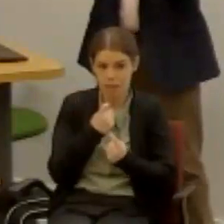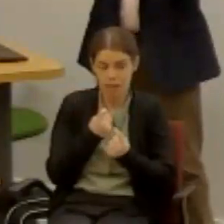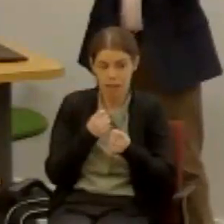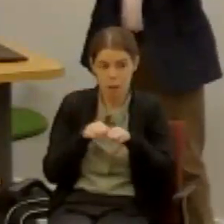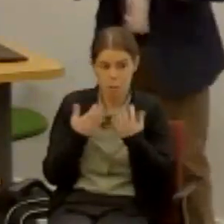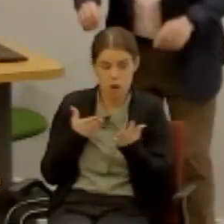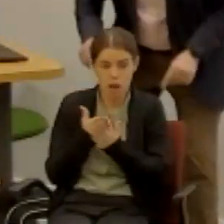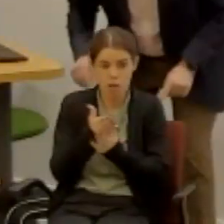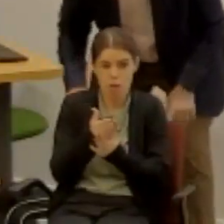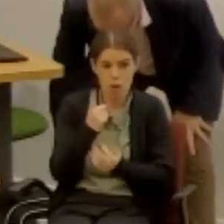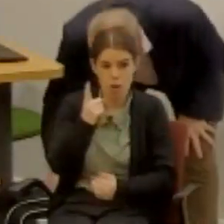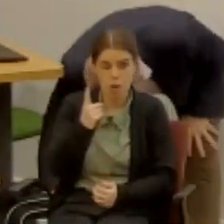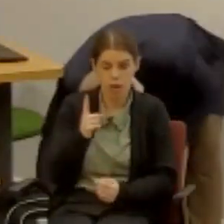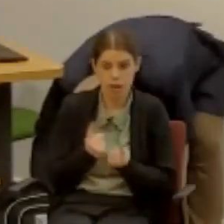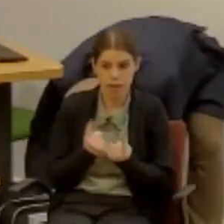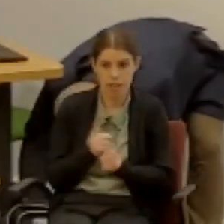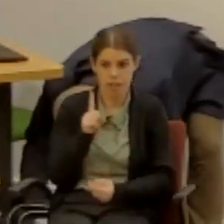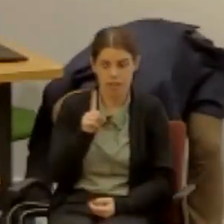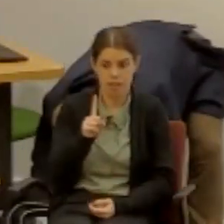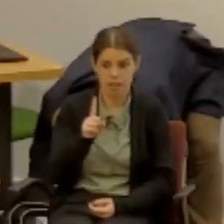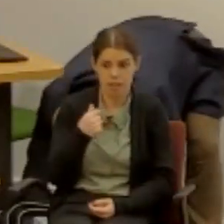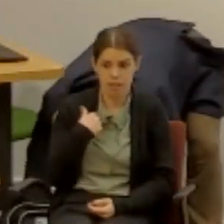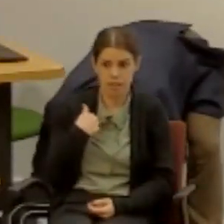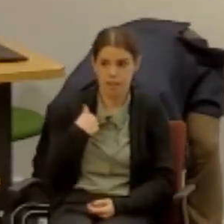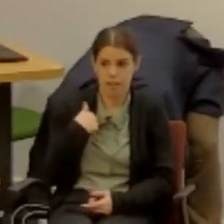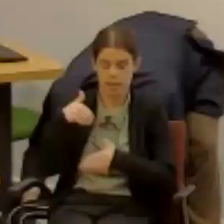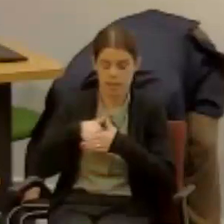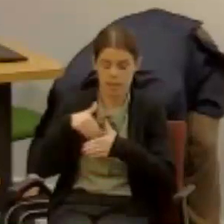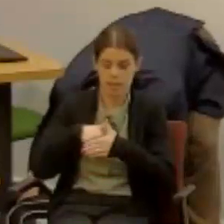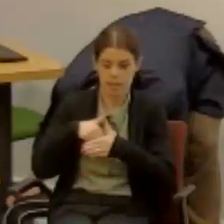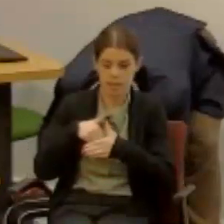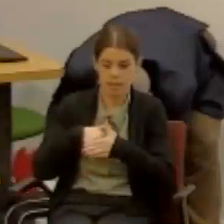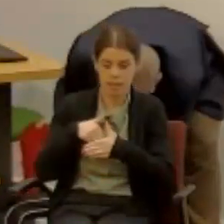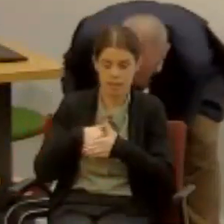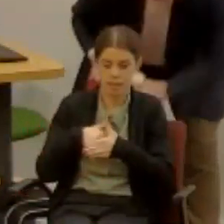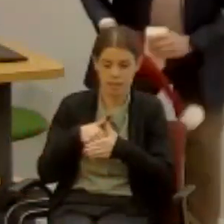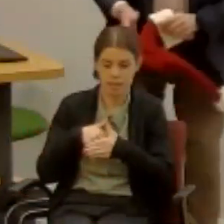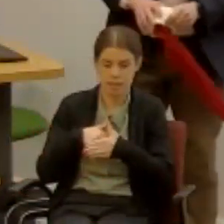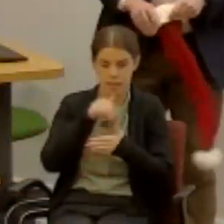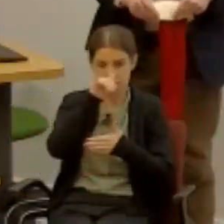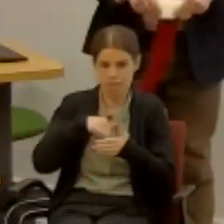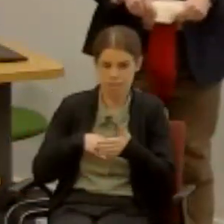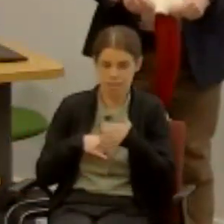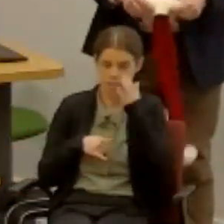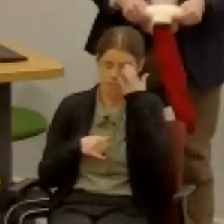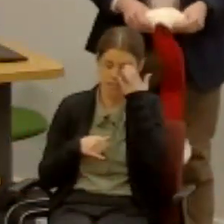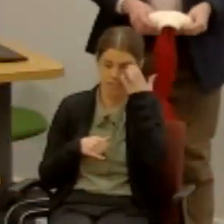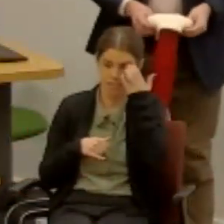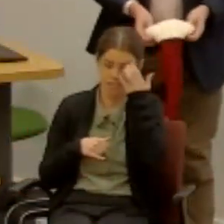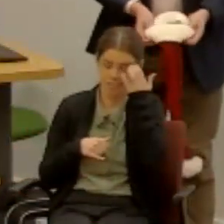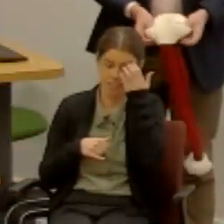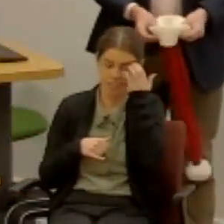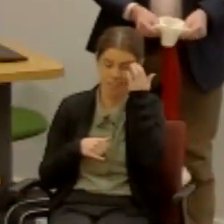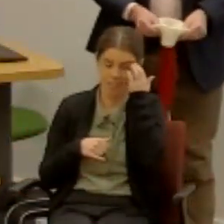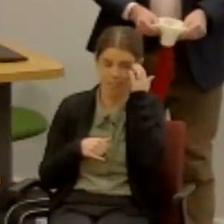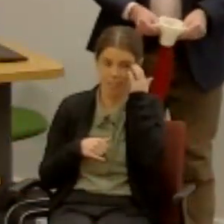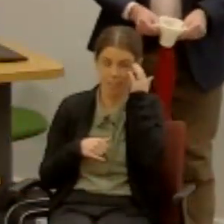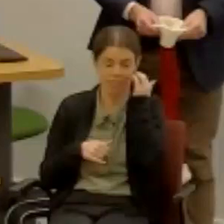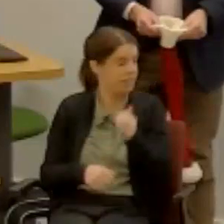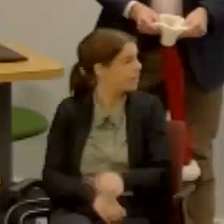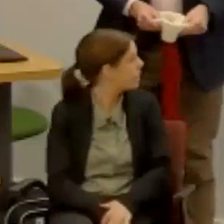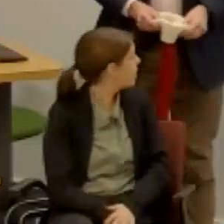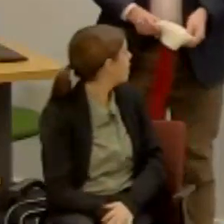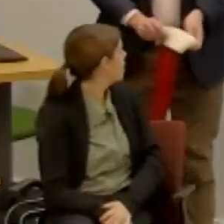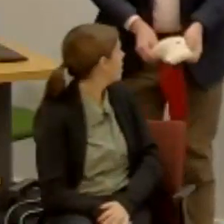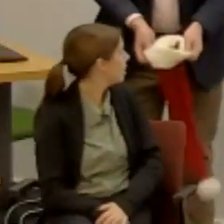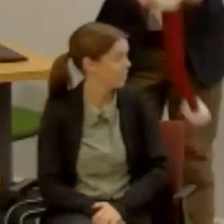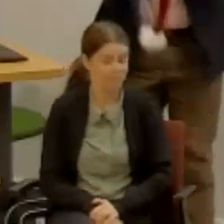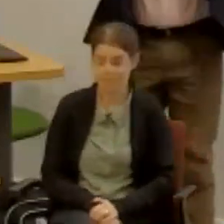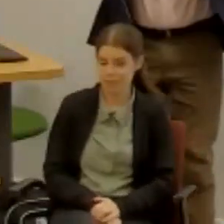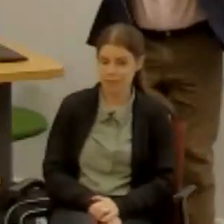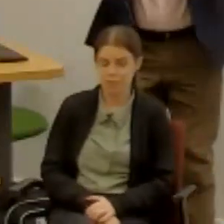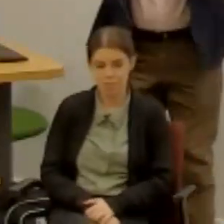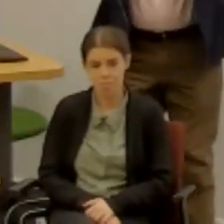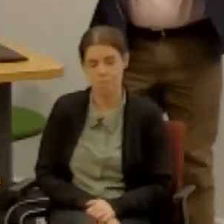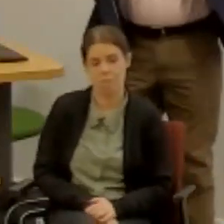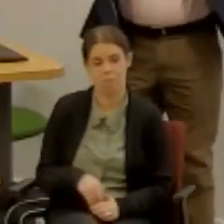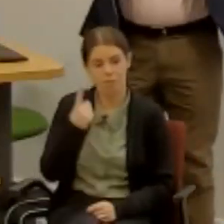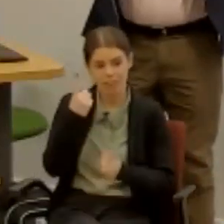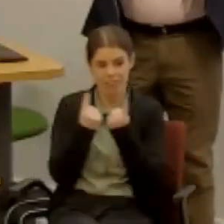Give me a second and send it a blue ray form hahaha so first of all lead the head here